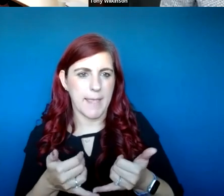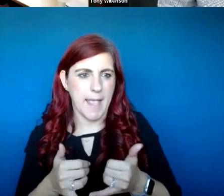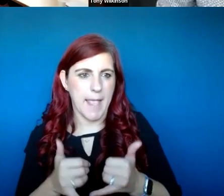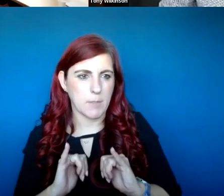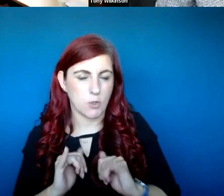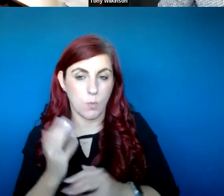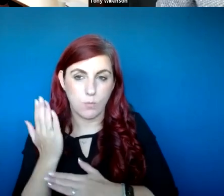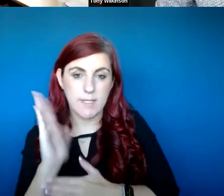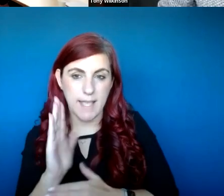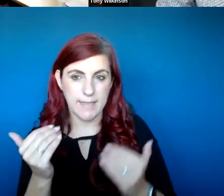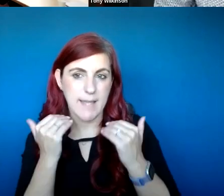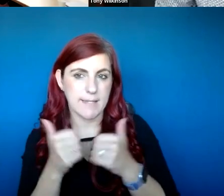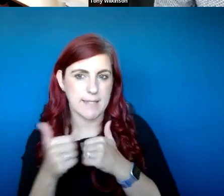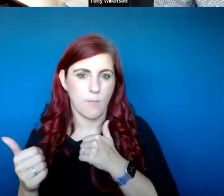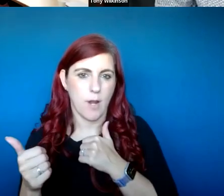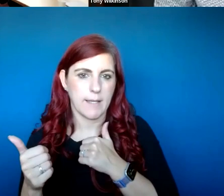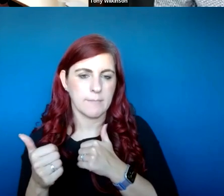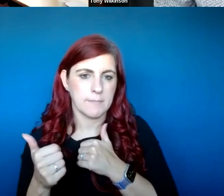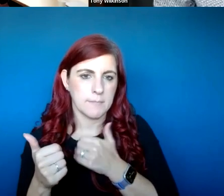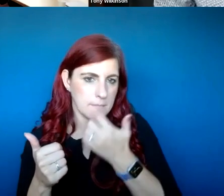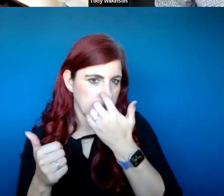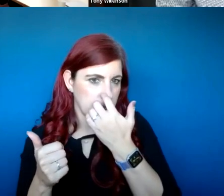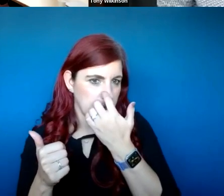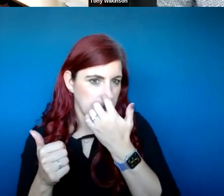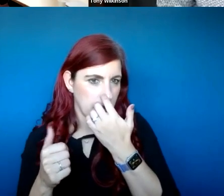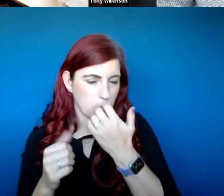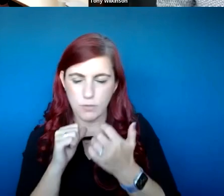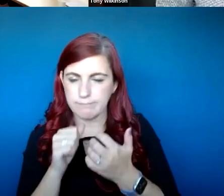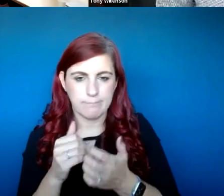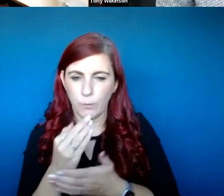that data separately, there just weren't enough, it was just too few, but I think